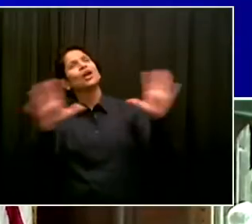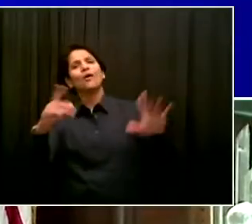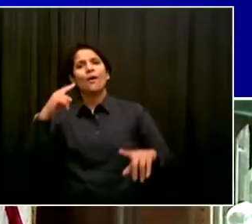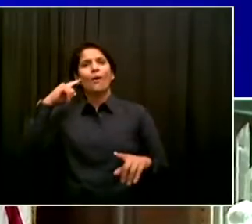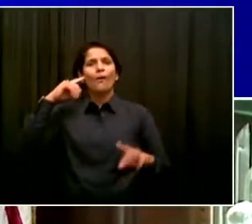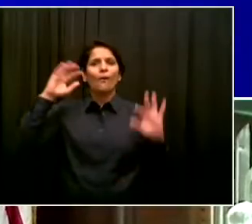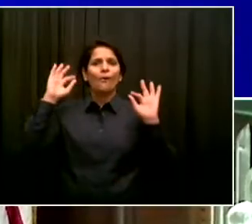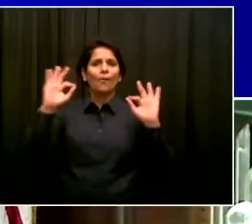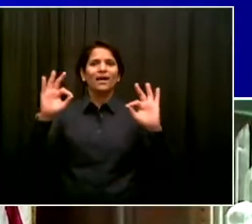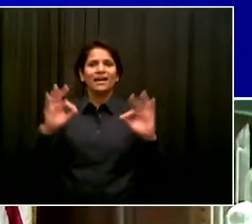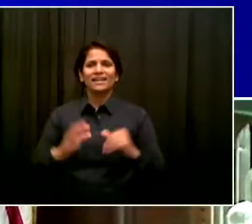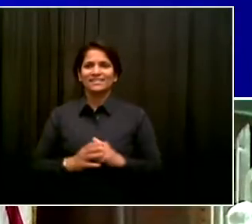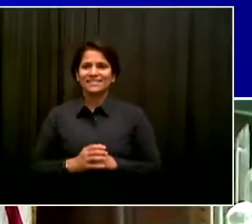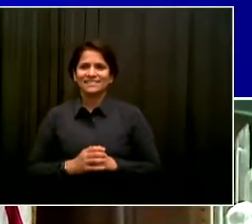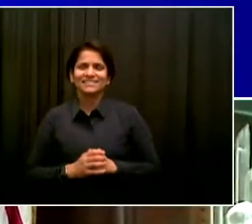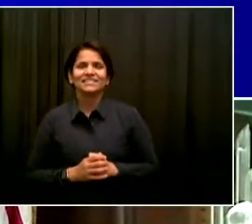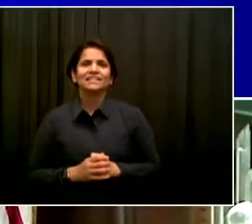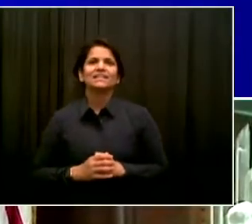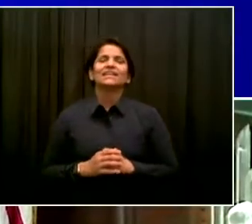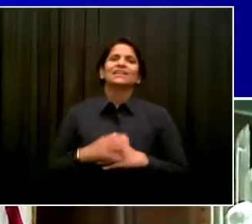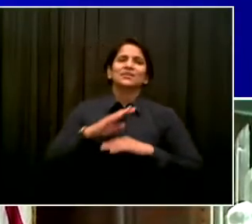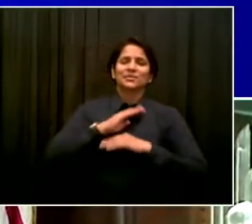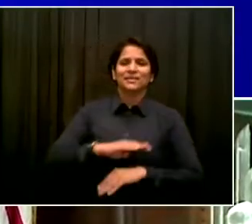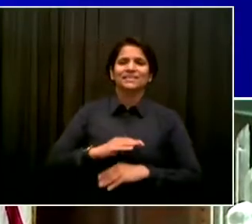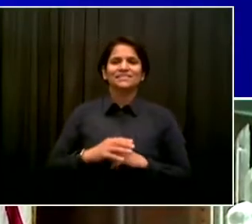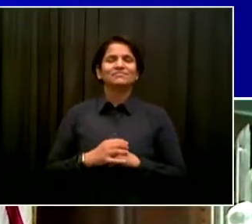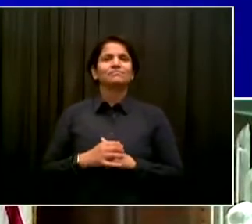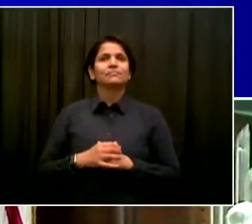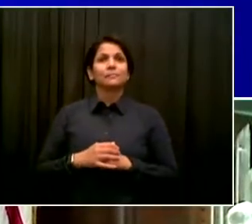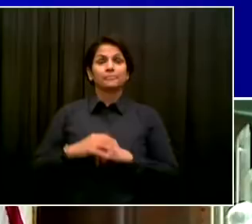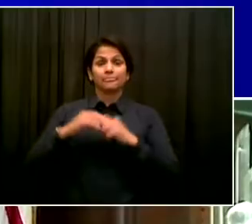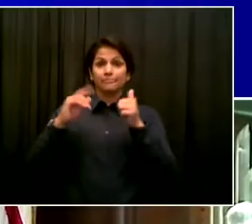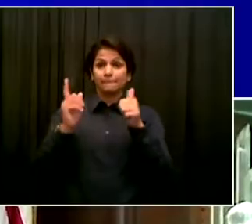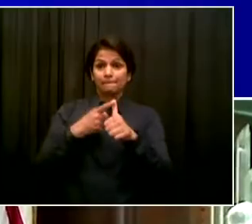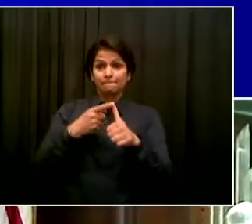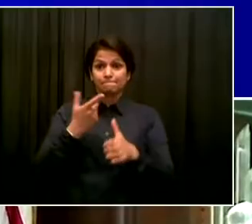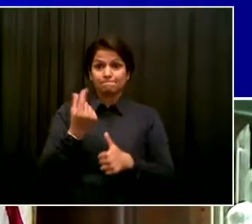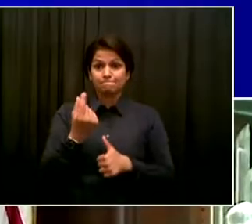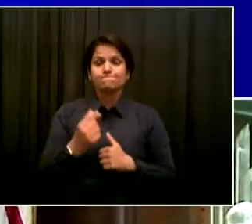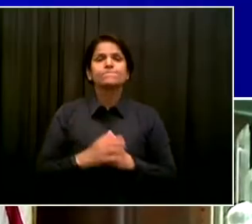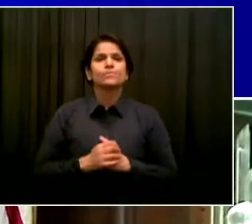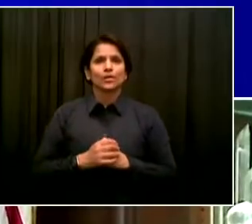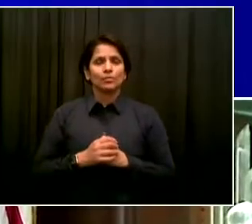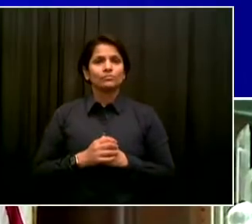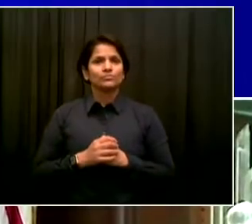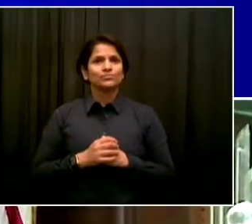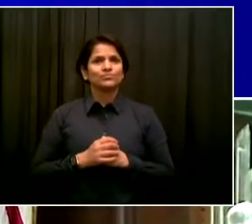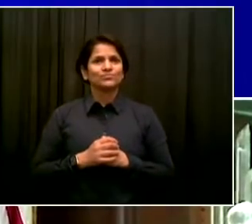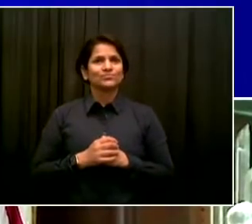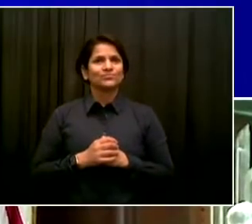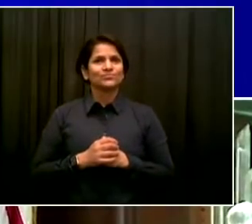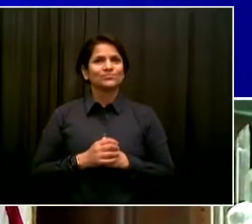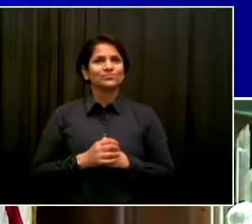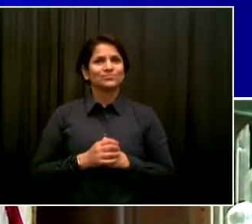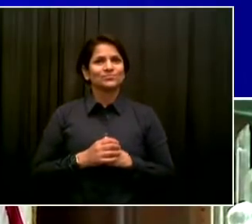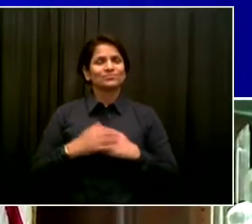TO GIVE YOUR INSIGHTS IN THE